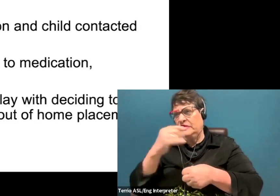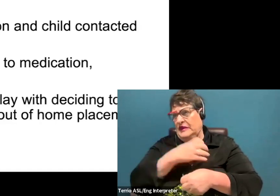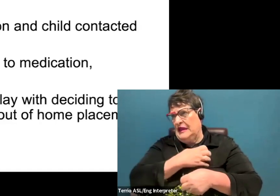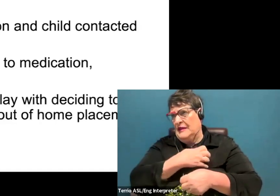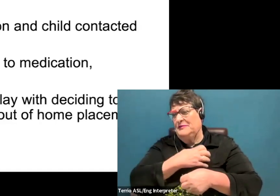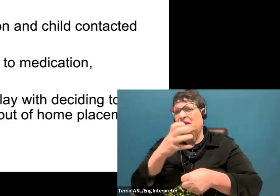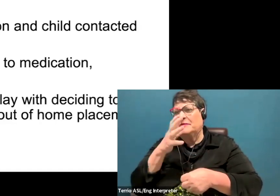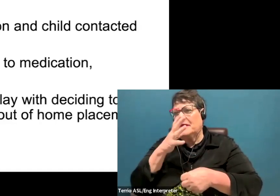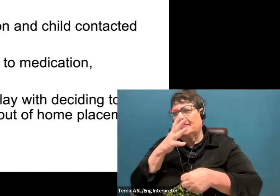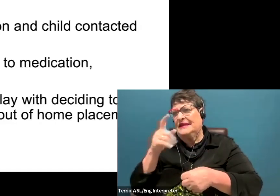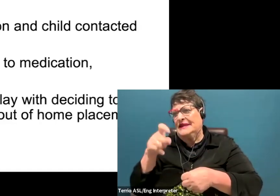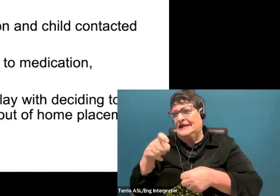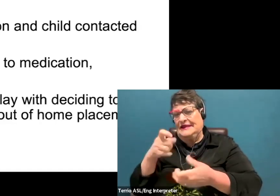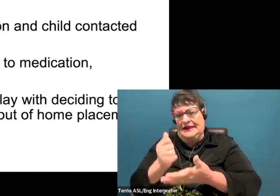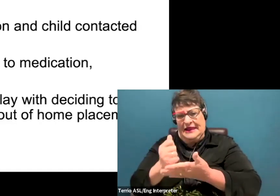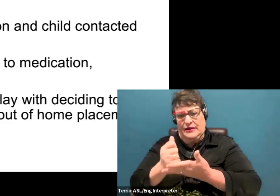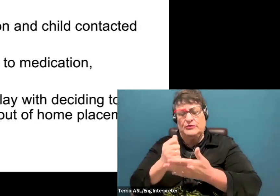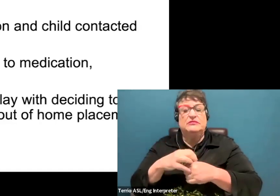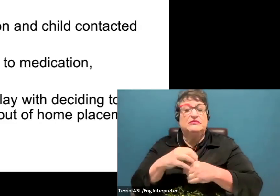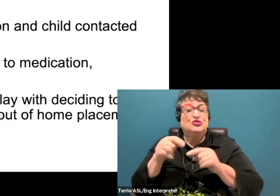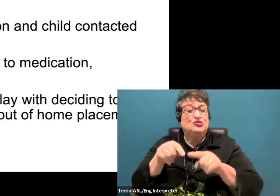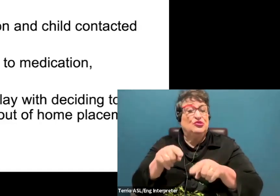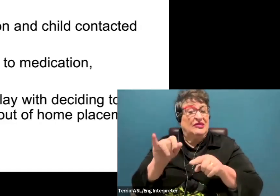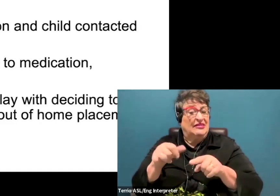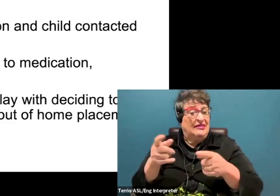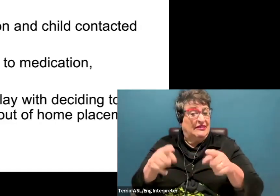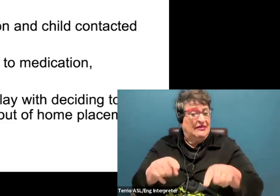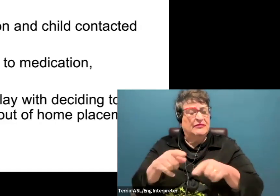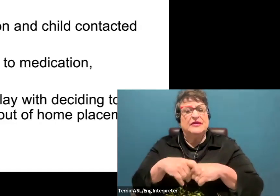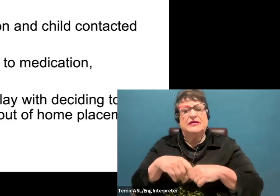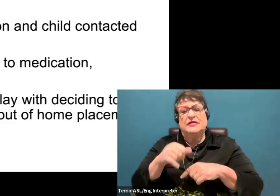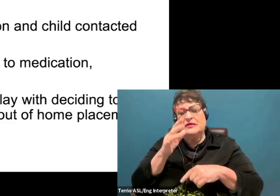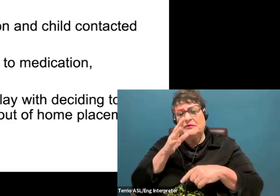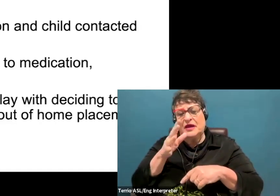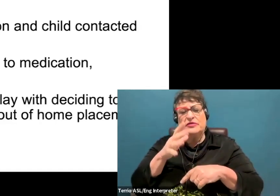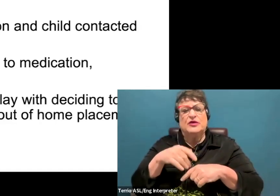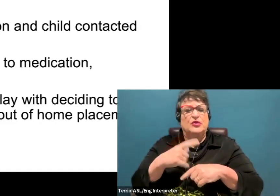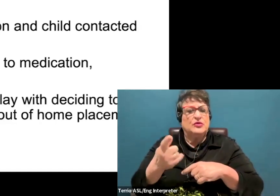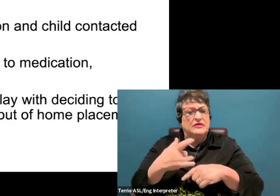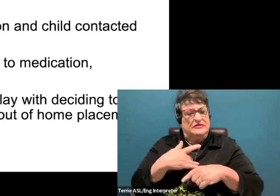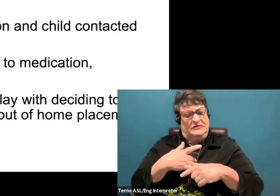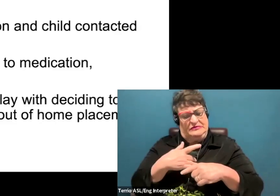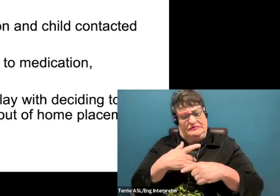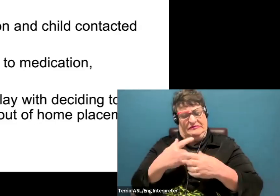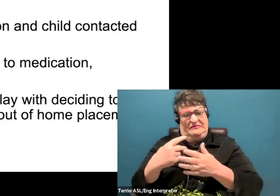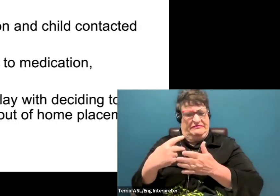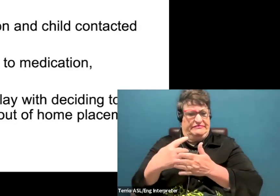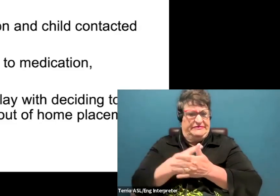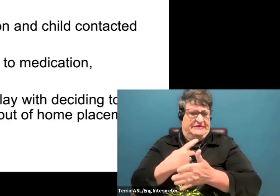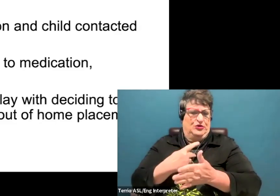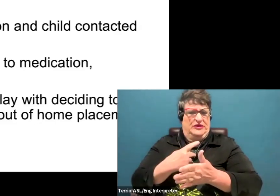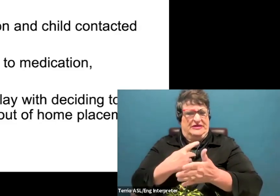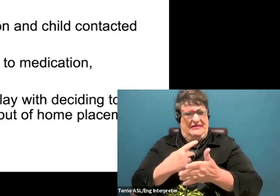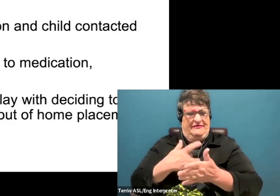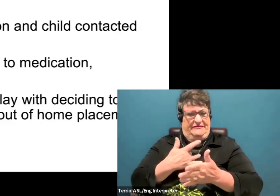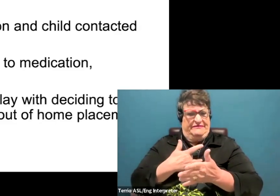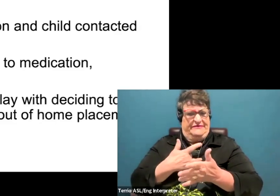Now, during that episode, mom is vocalizing some suicidal ideation, and we understand that it's because there's a lot